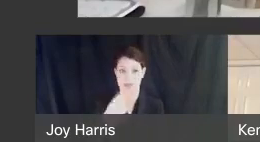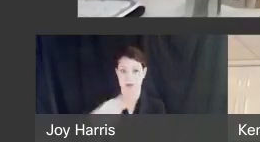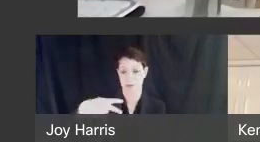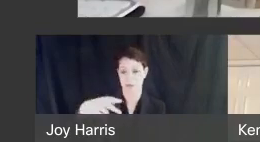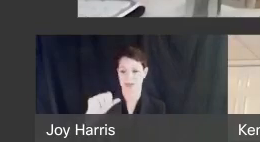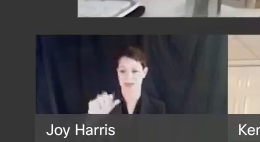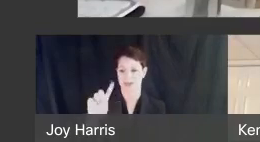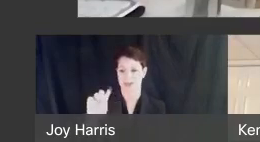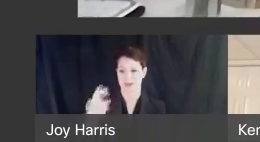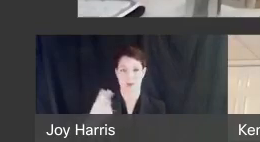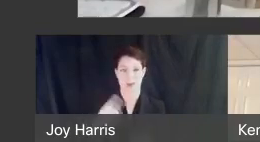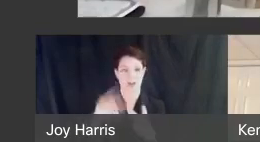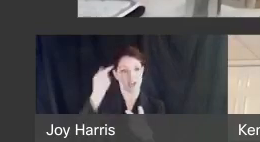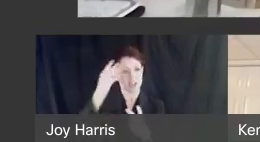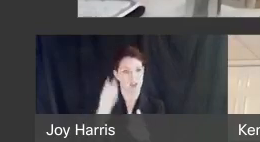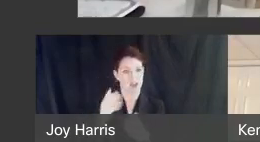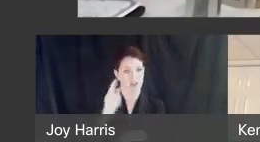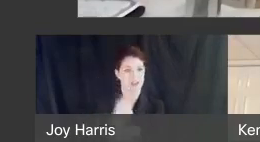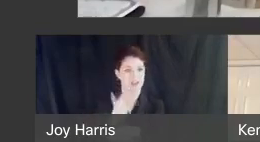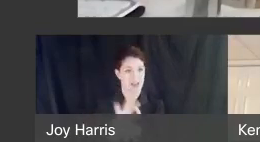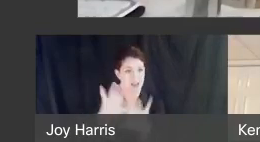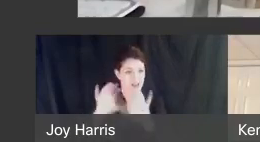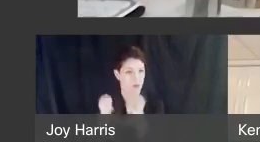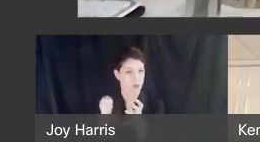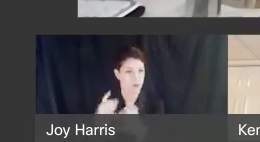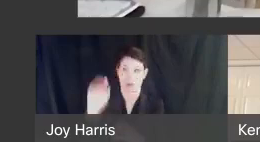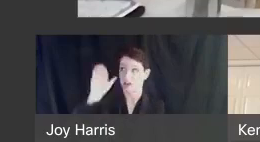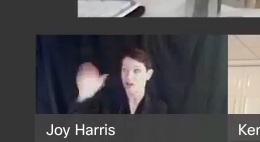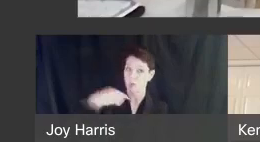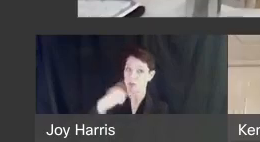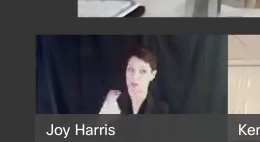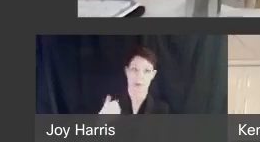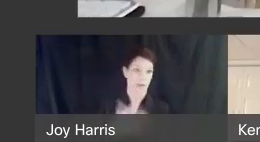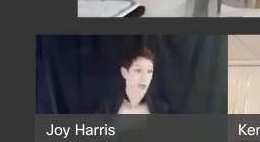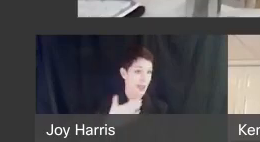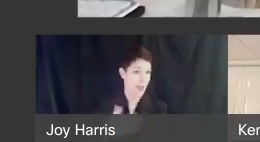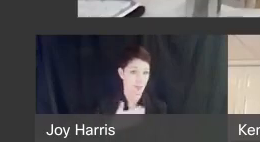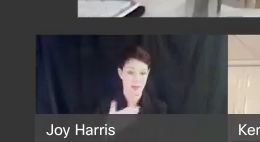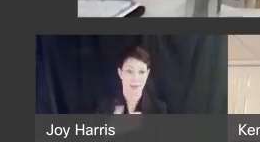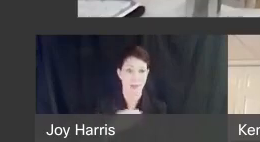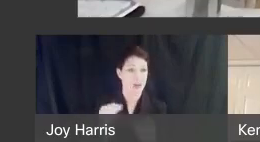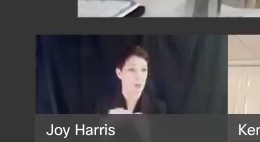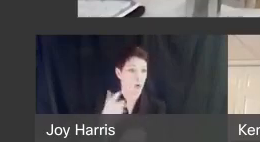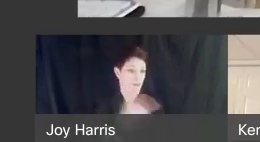Task Force number one, how happy we are that there's more vaccine coming into our region.